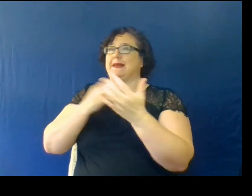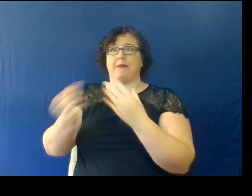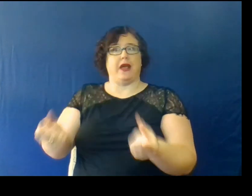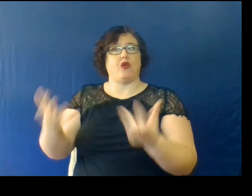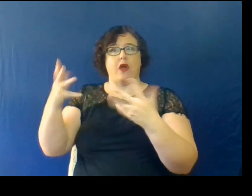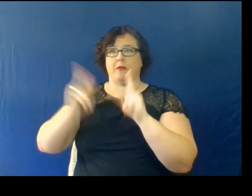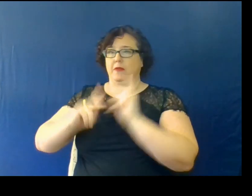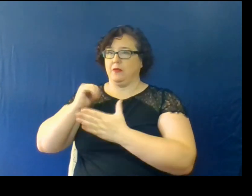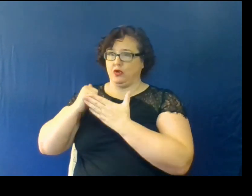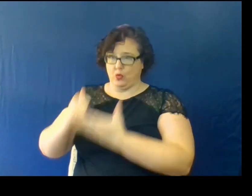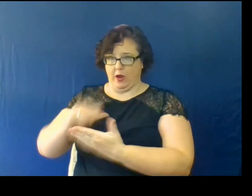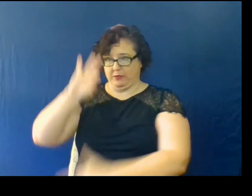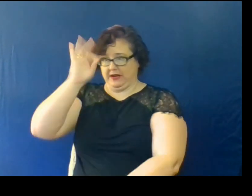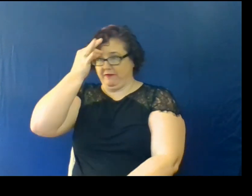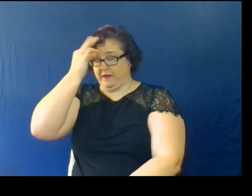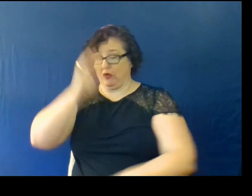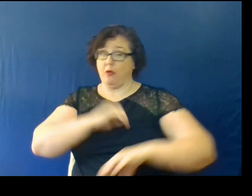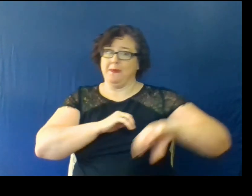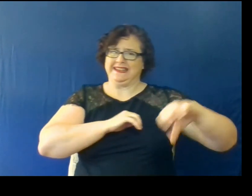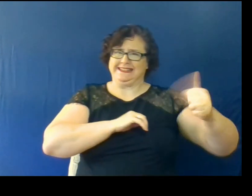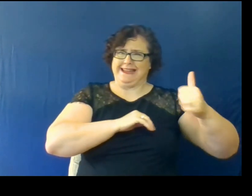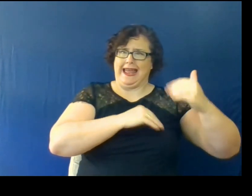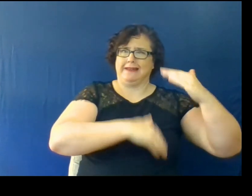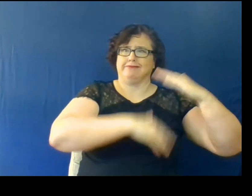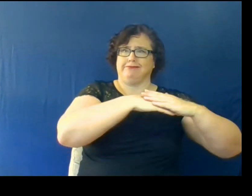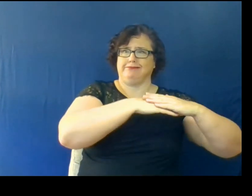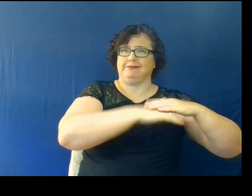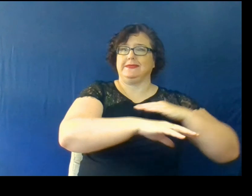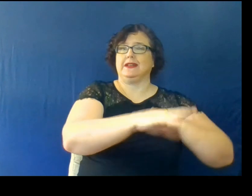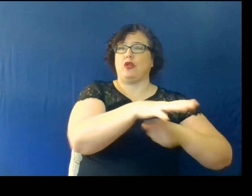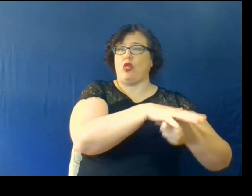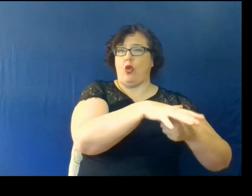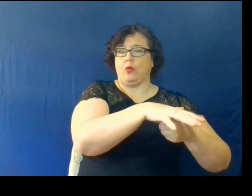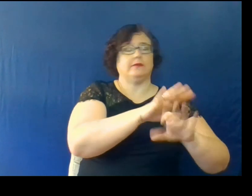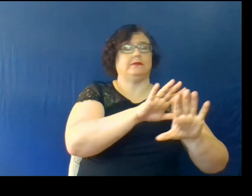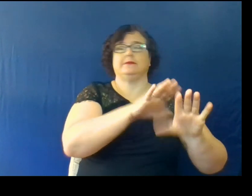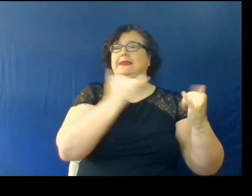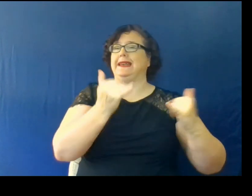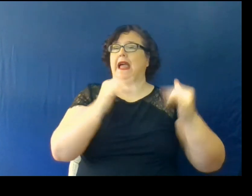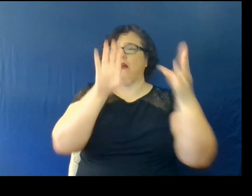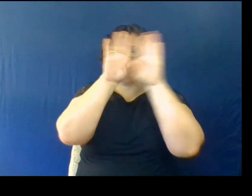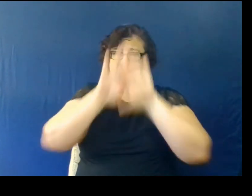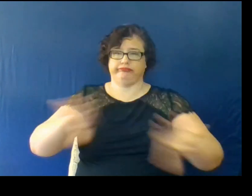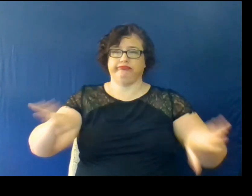only 10 in a local election. Now there are no limits to anybody. One person could assist